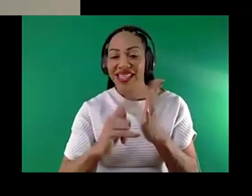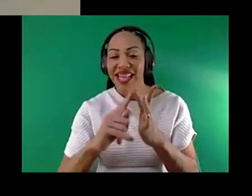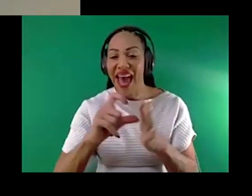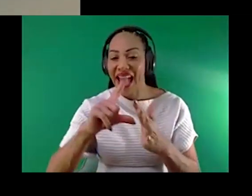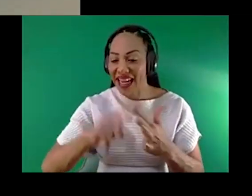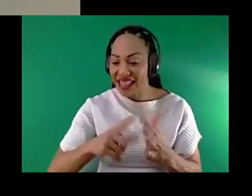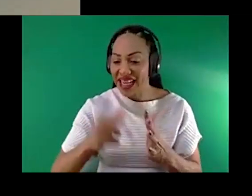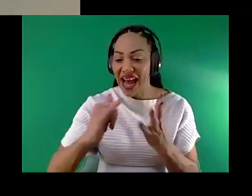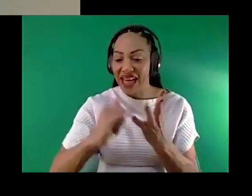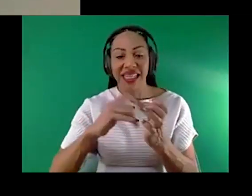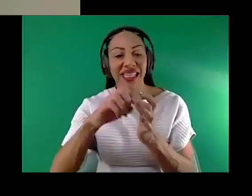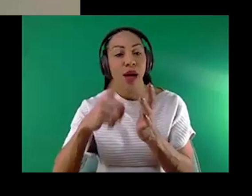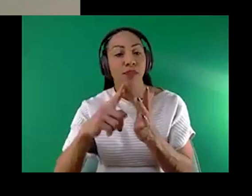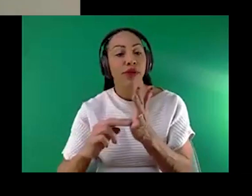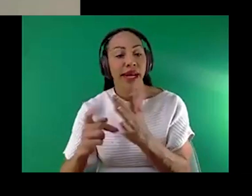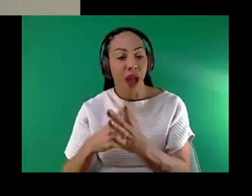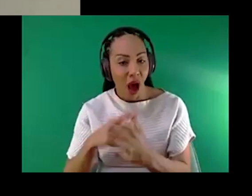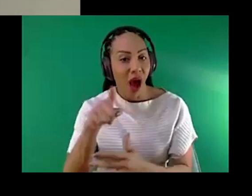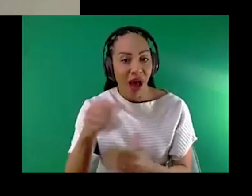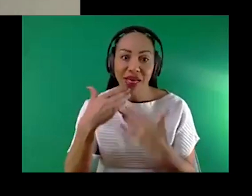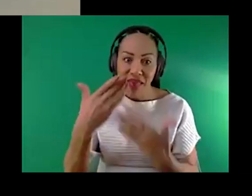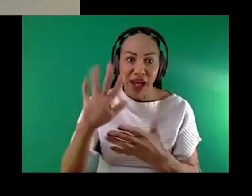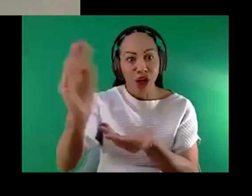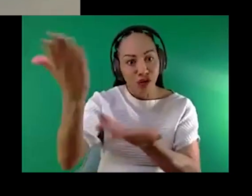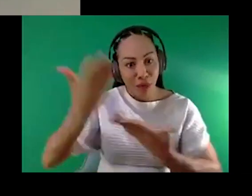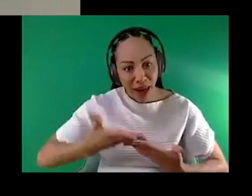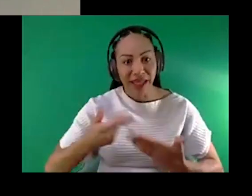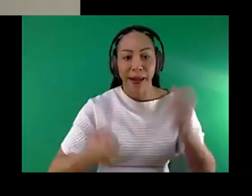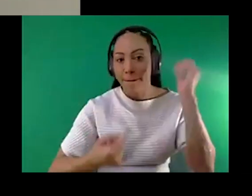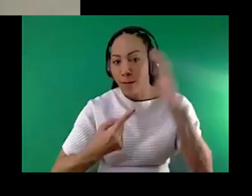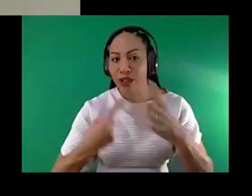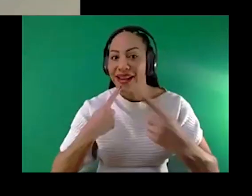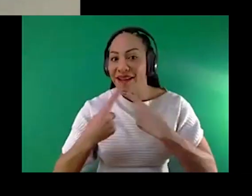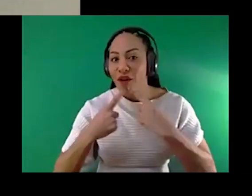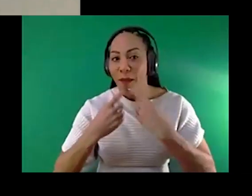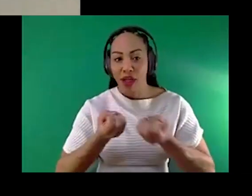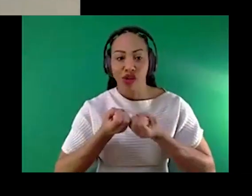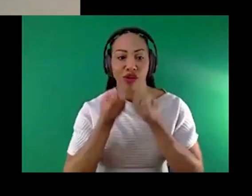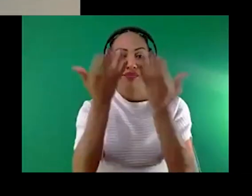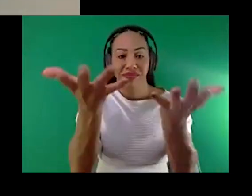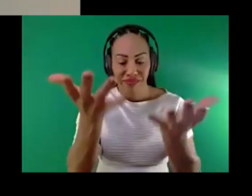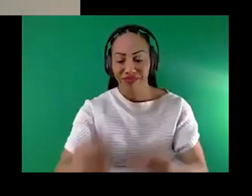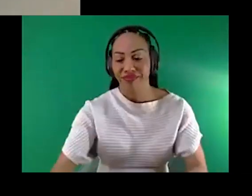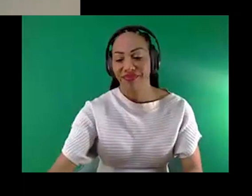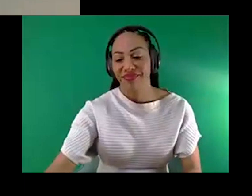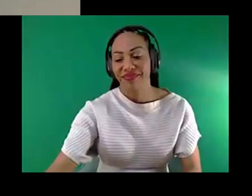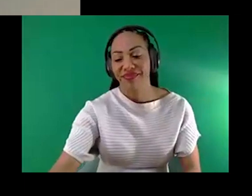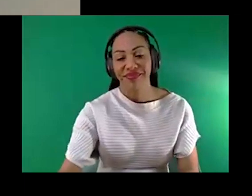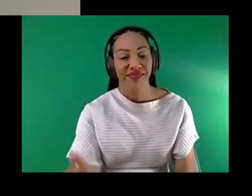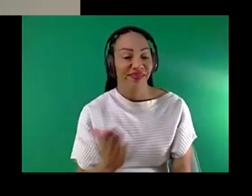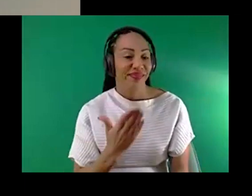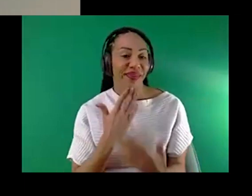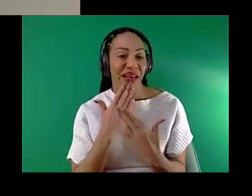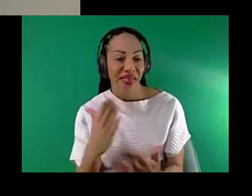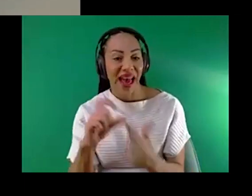and for providing their uh important insights um I would also like to thank uh de Nikki and Marchello